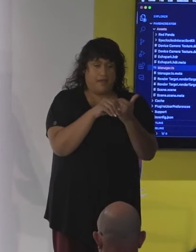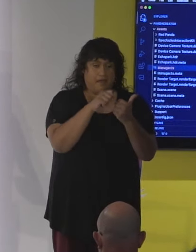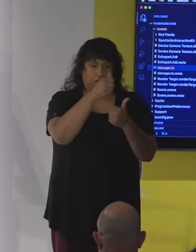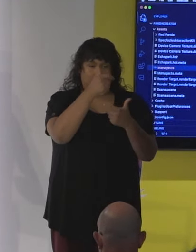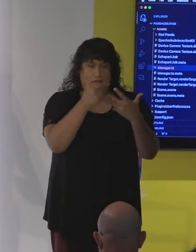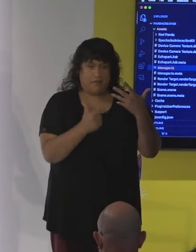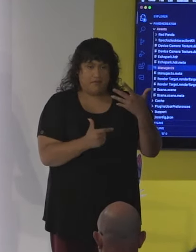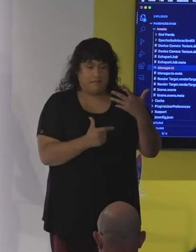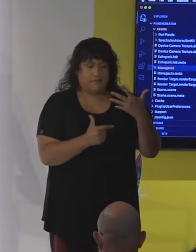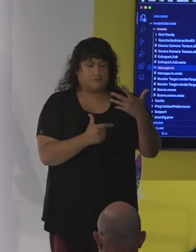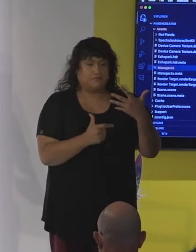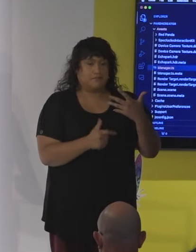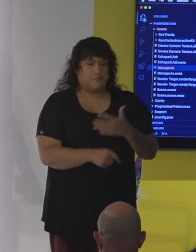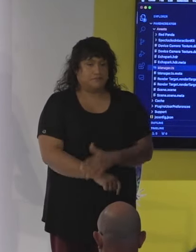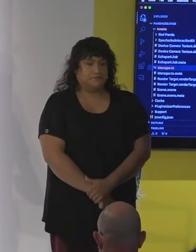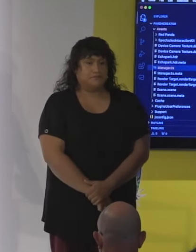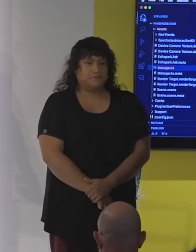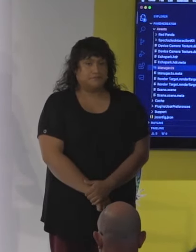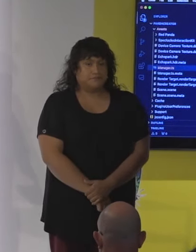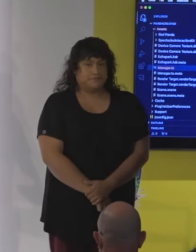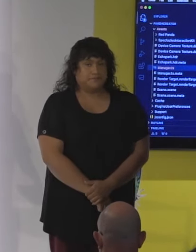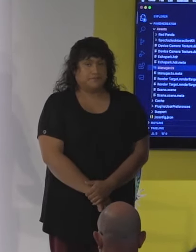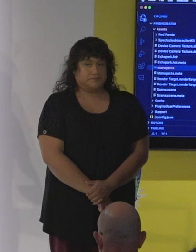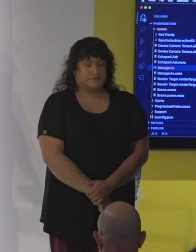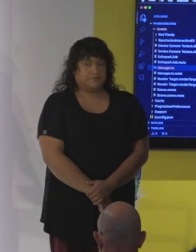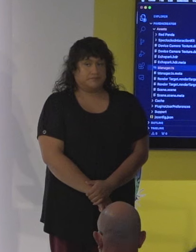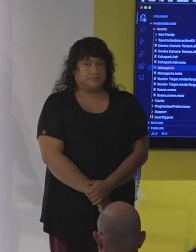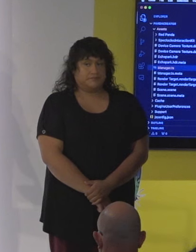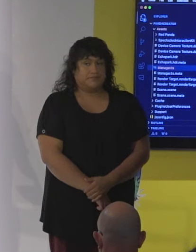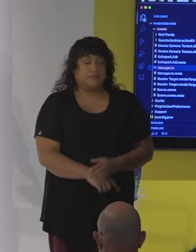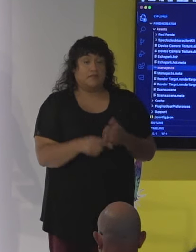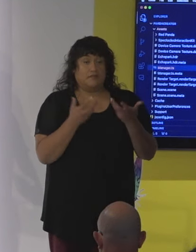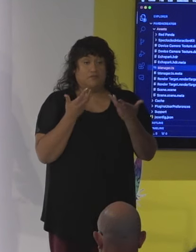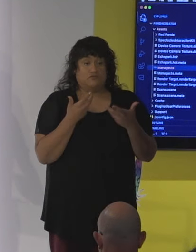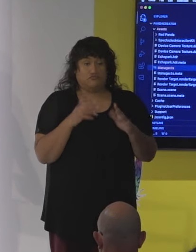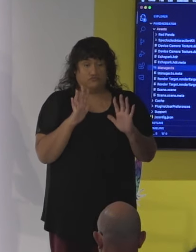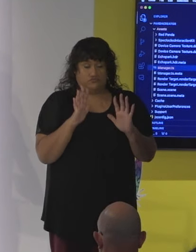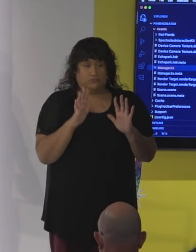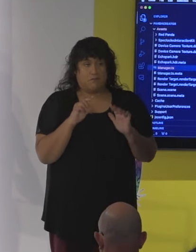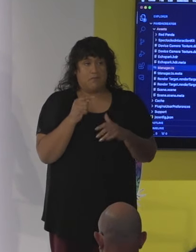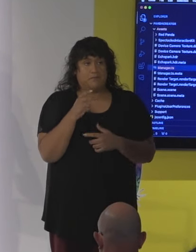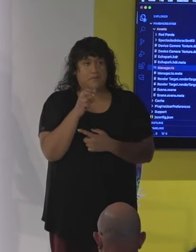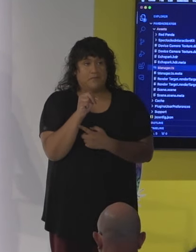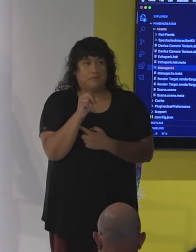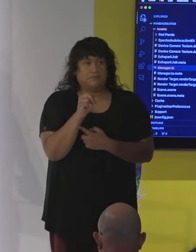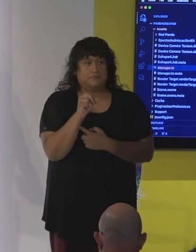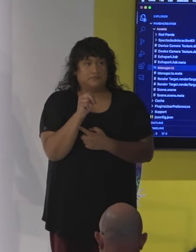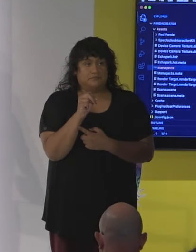(keys clacking) And then, let's get the target position